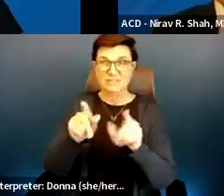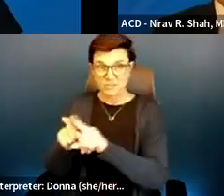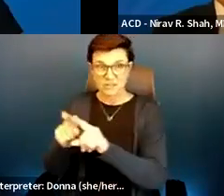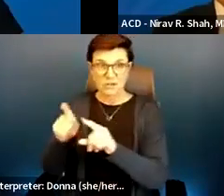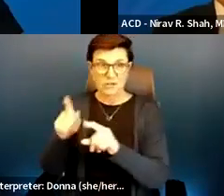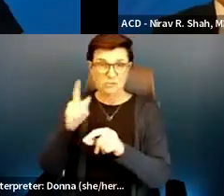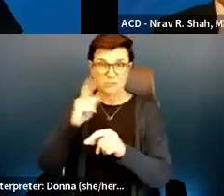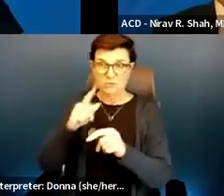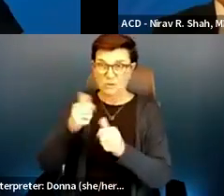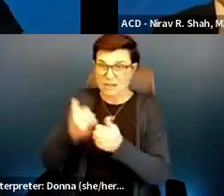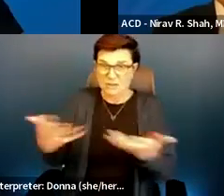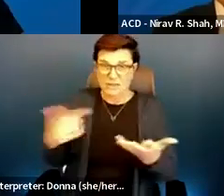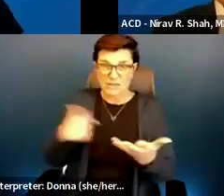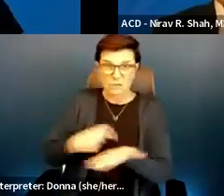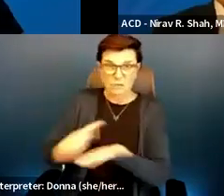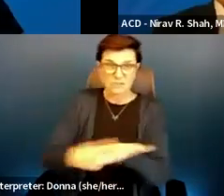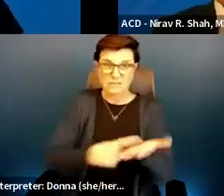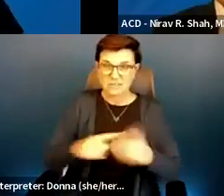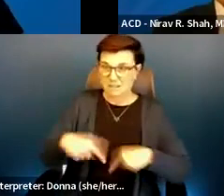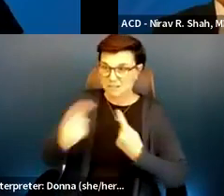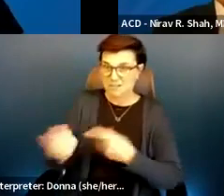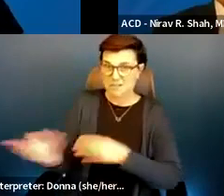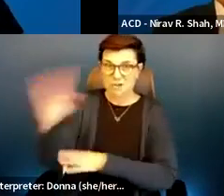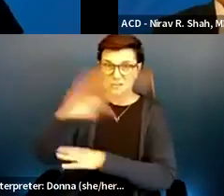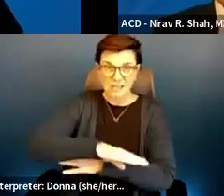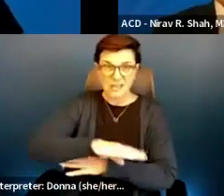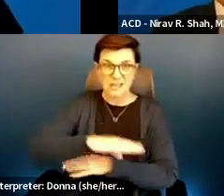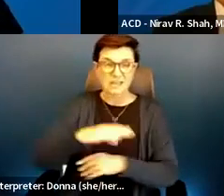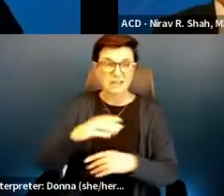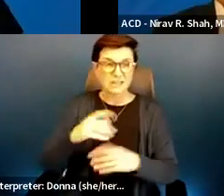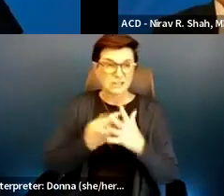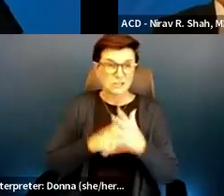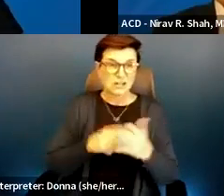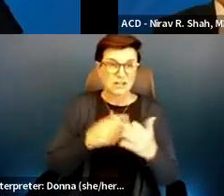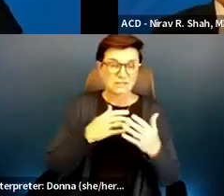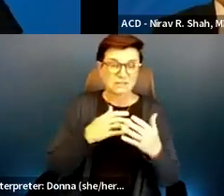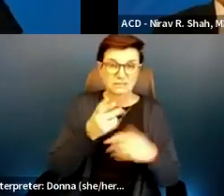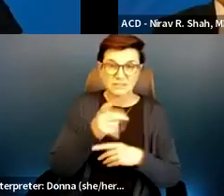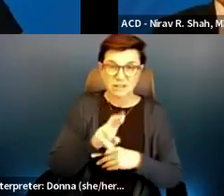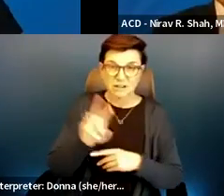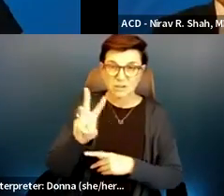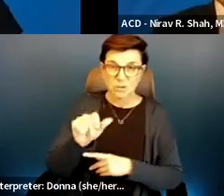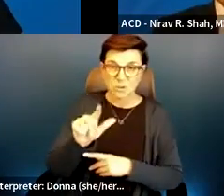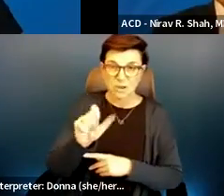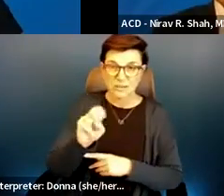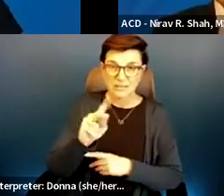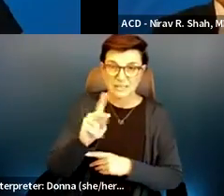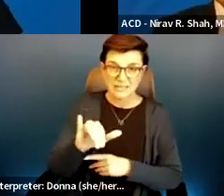Really, really appreciate the work, starting with Dr. Walensky and her update, and moving forward, and the insights